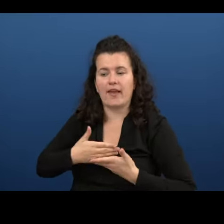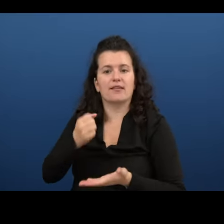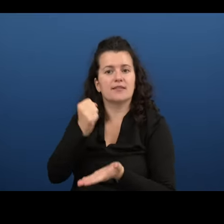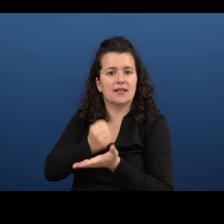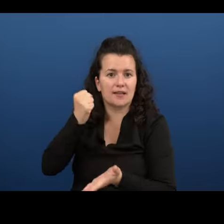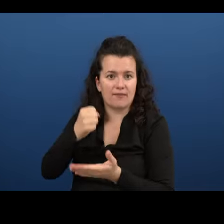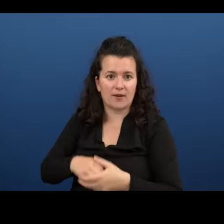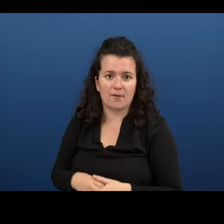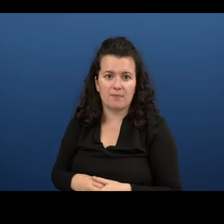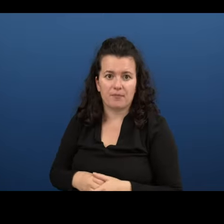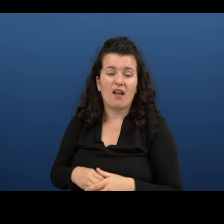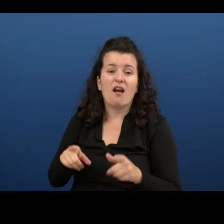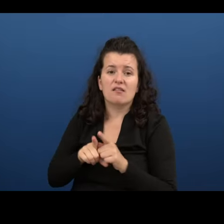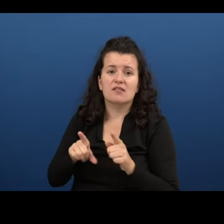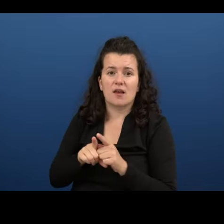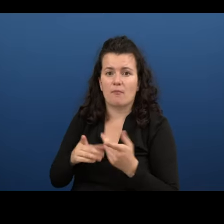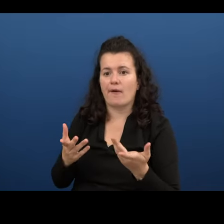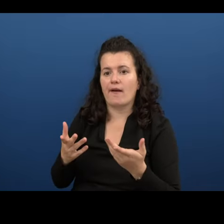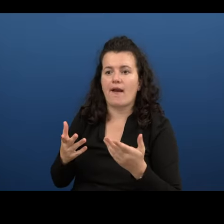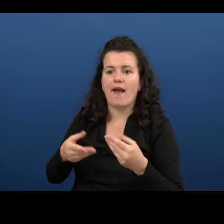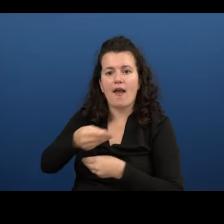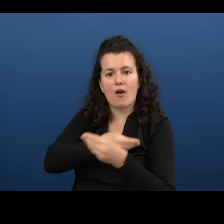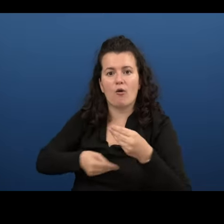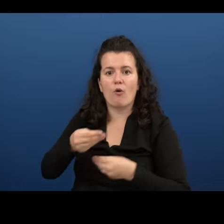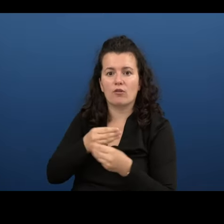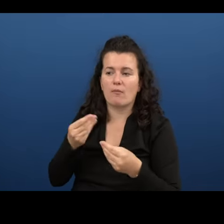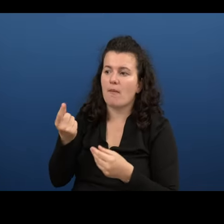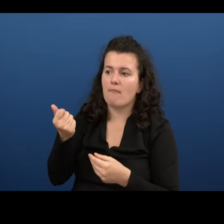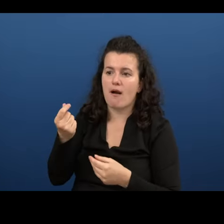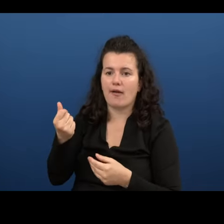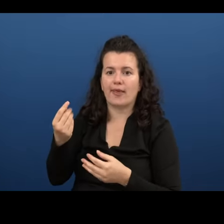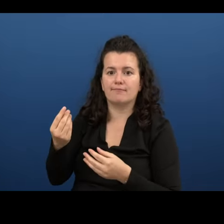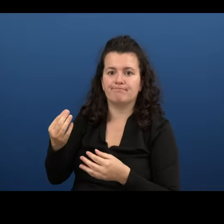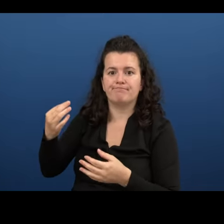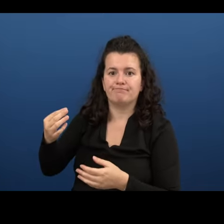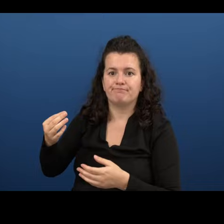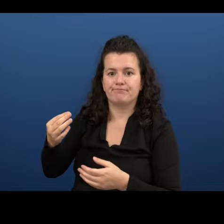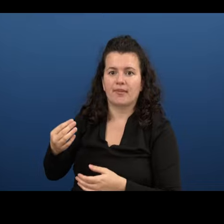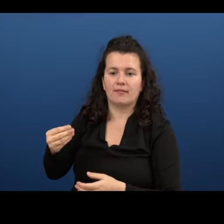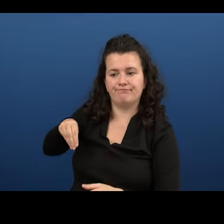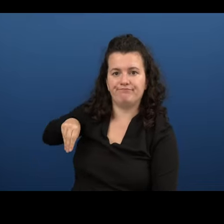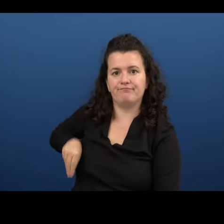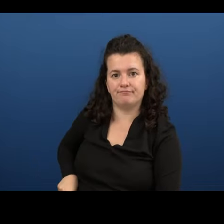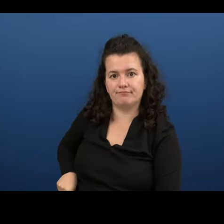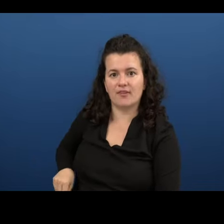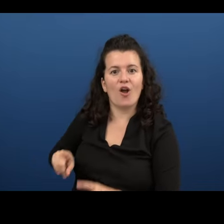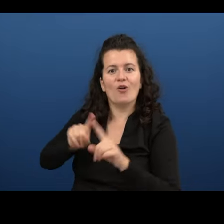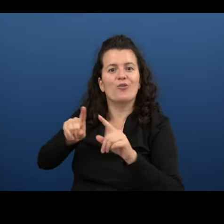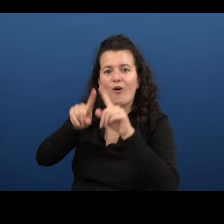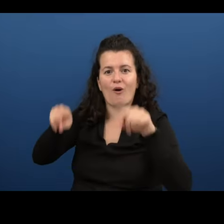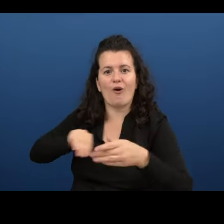we need to also understand where the majority of what kinds of disability.